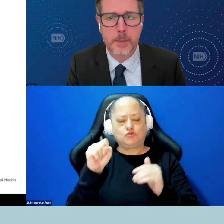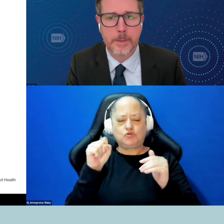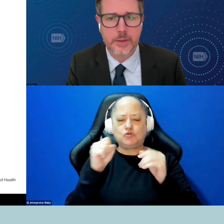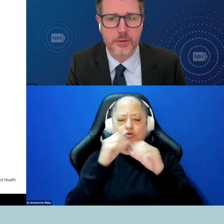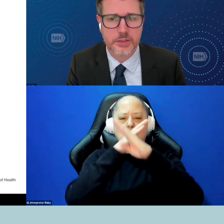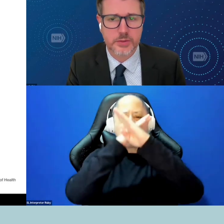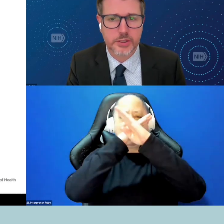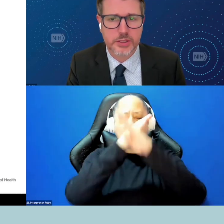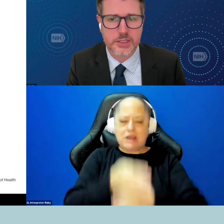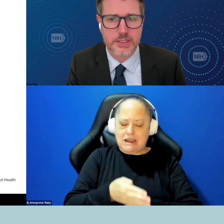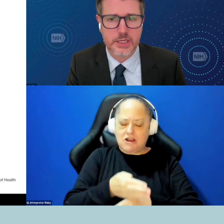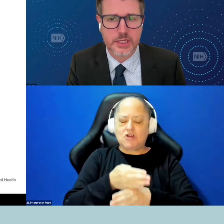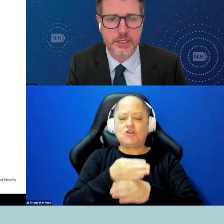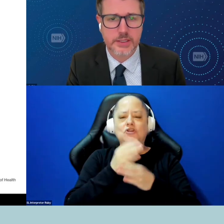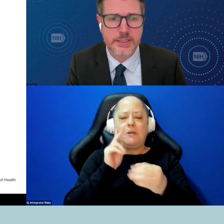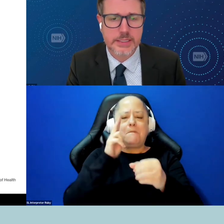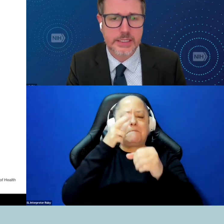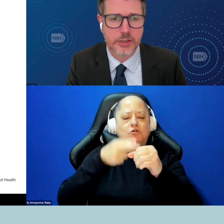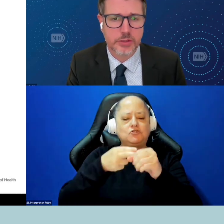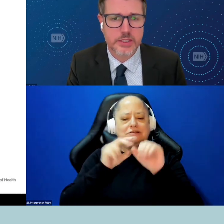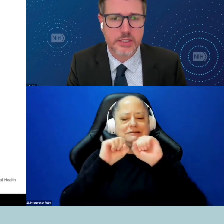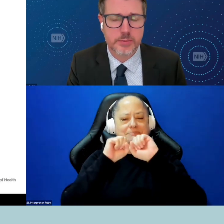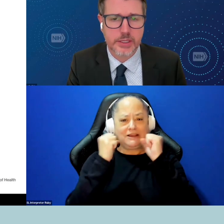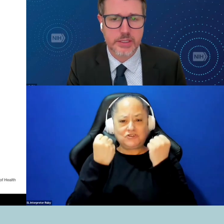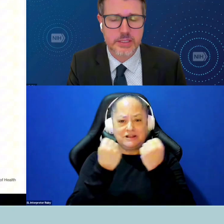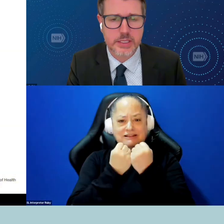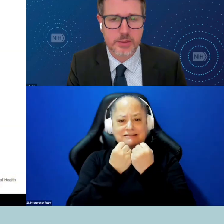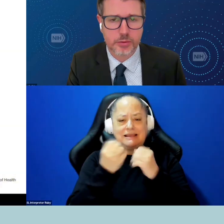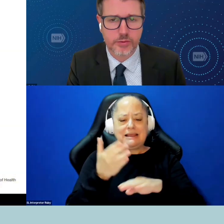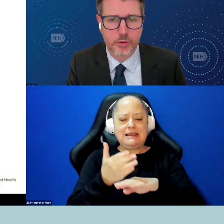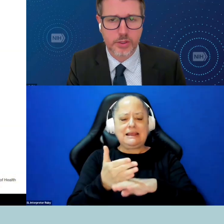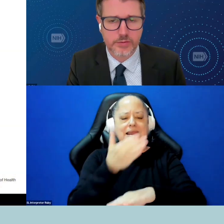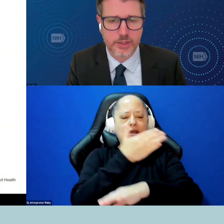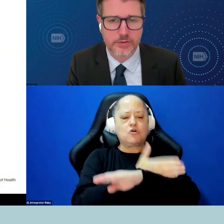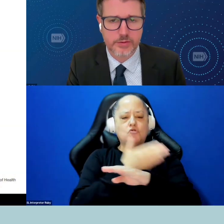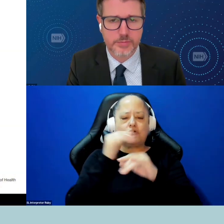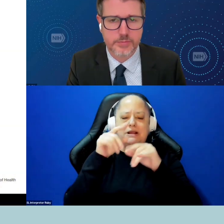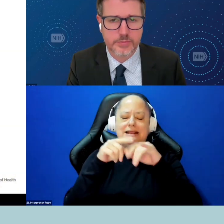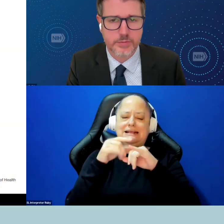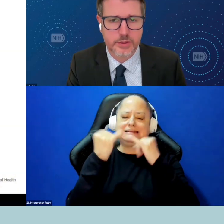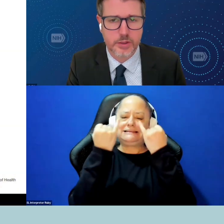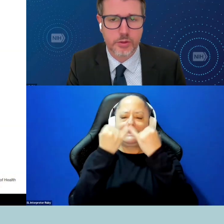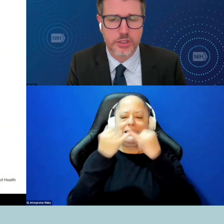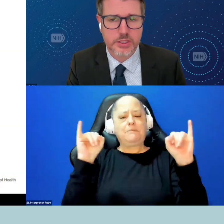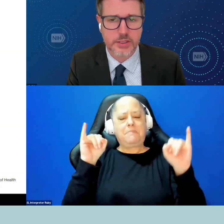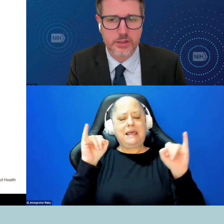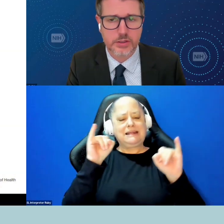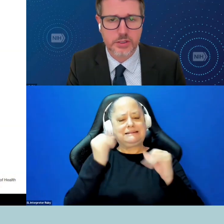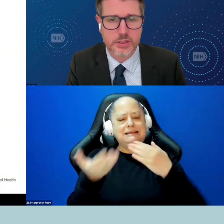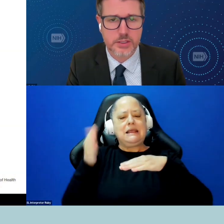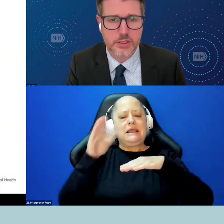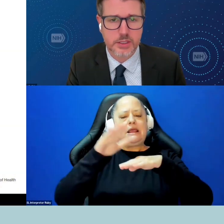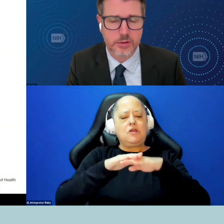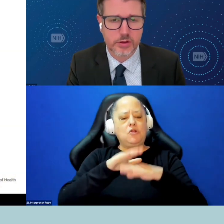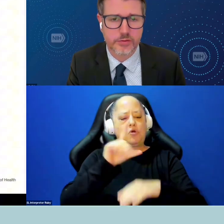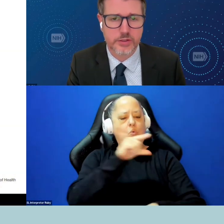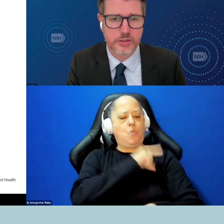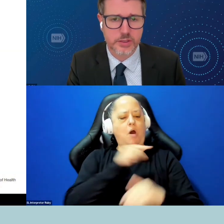and participation in society, increase independence, and improve quality of life. Emerging technologies, including artificial